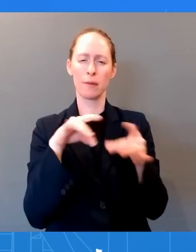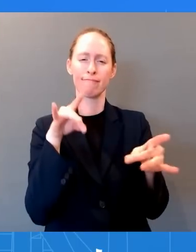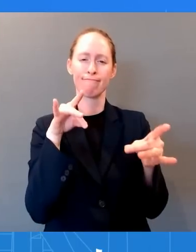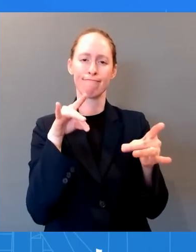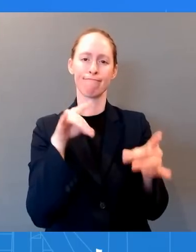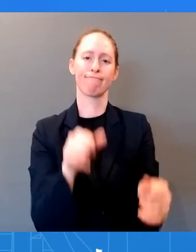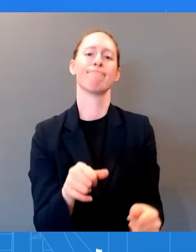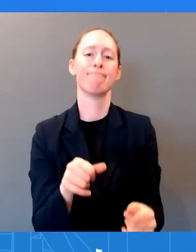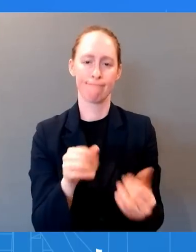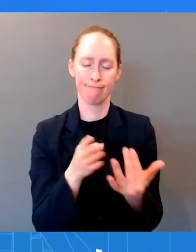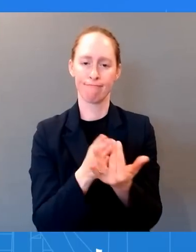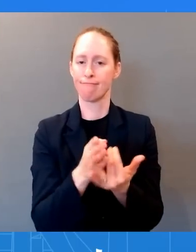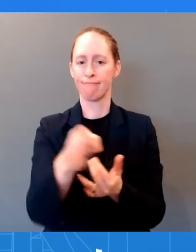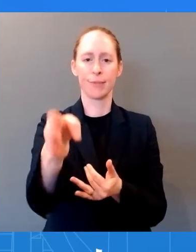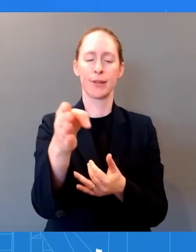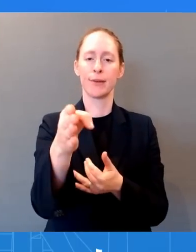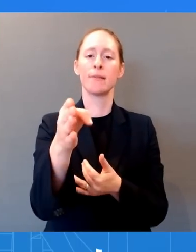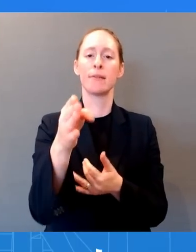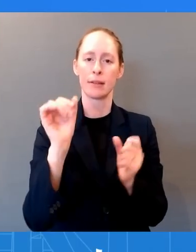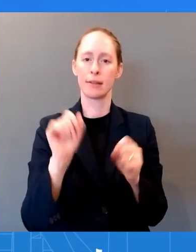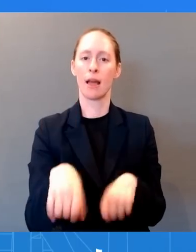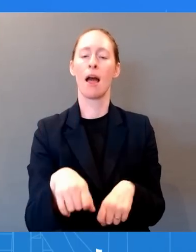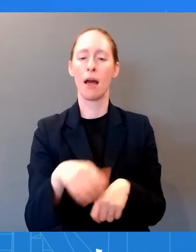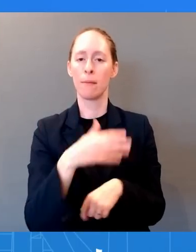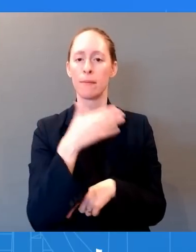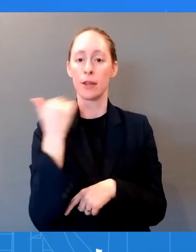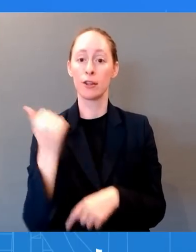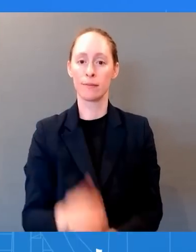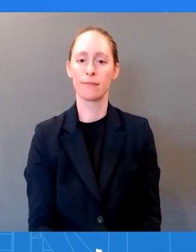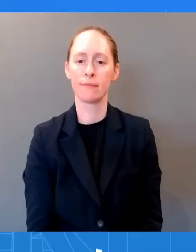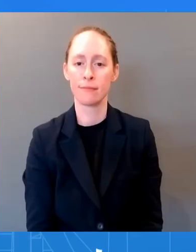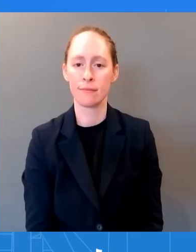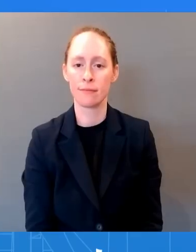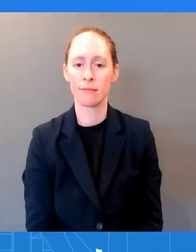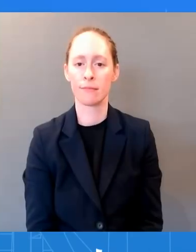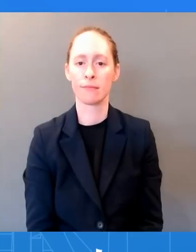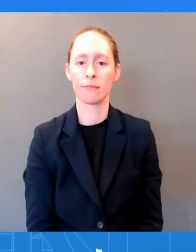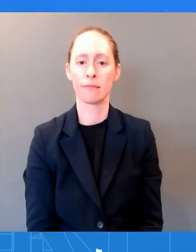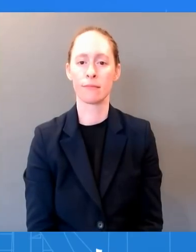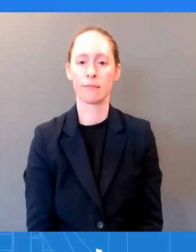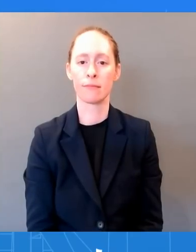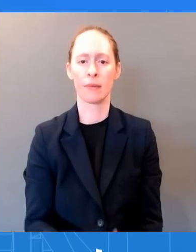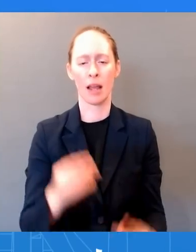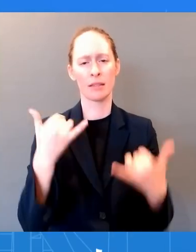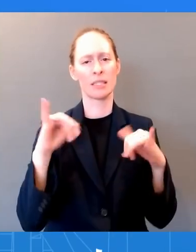while continuing to safeguard our national security. Quickly after taking office, President Biden signed an executive order,